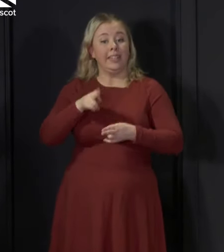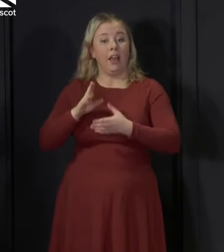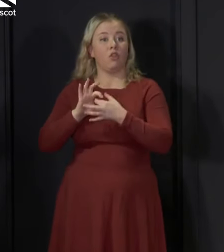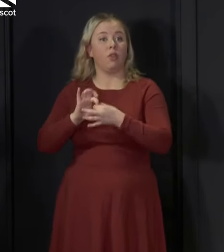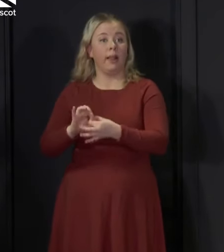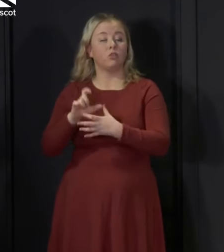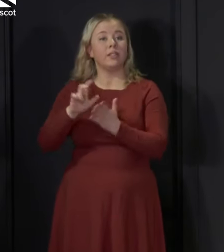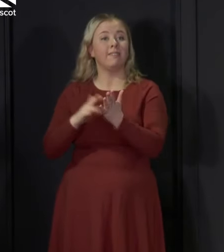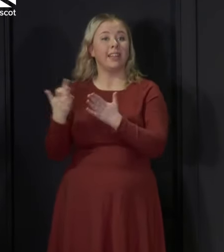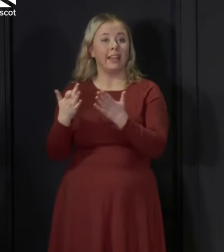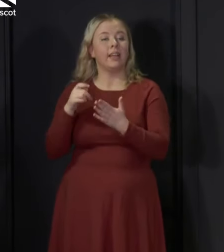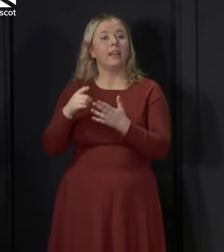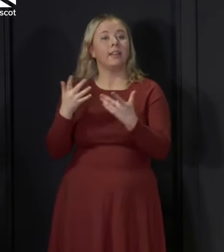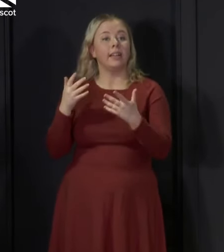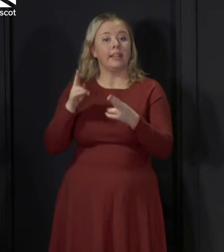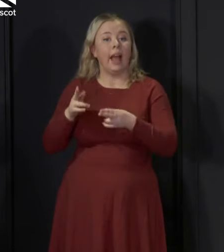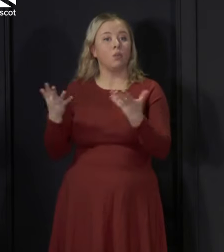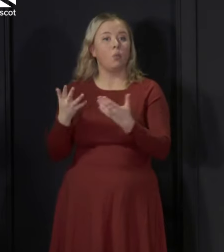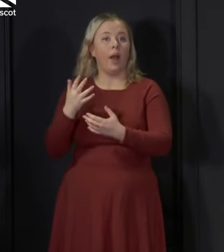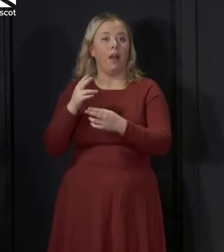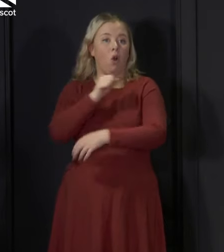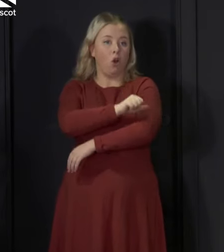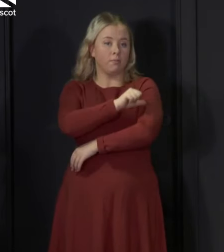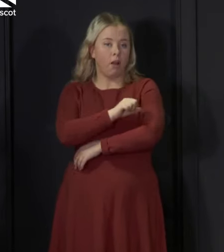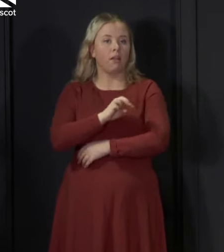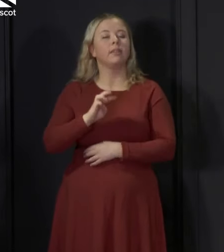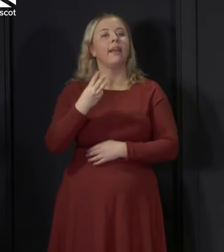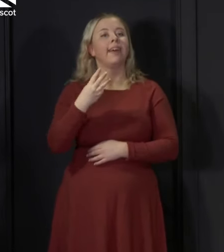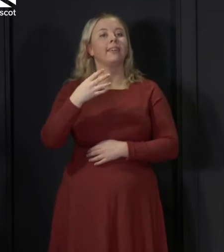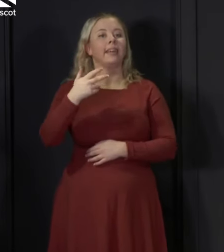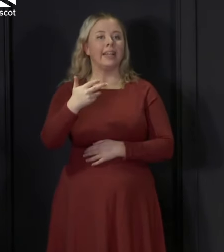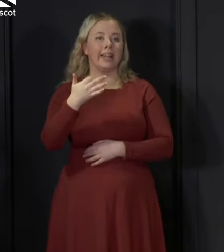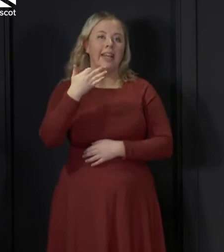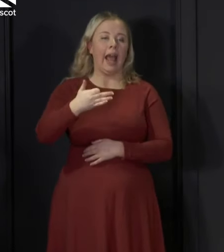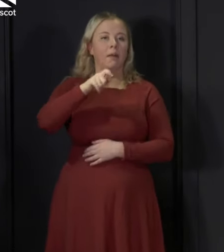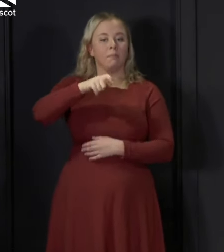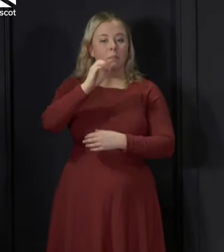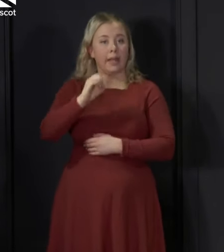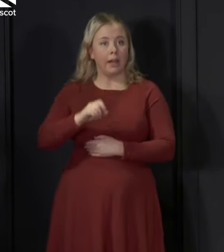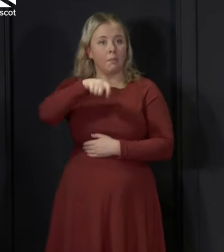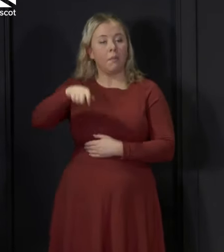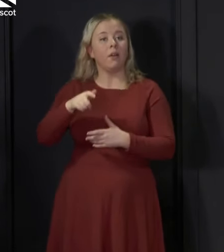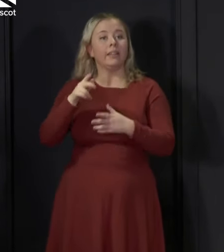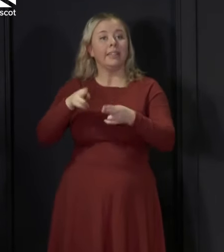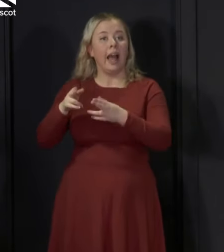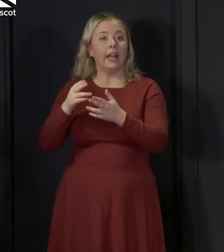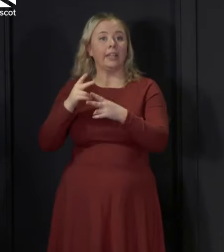died in a hospital; 39% of people died in a care home; and 9% of people died at home